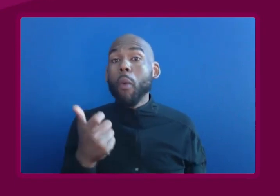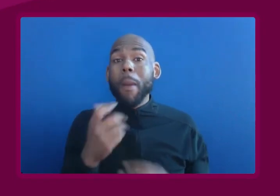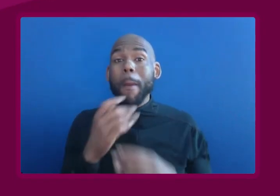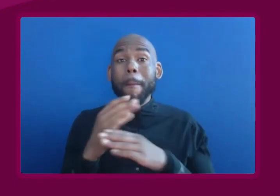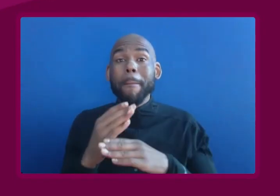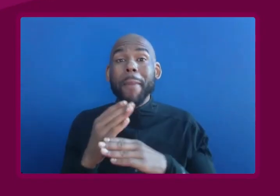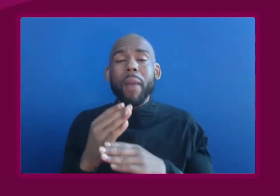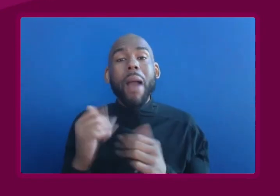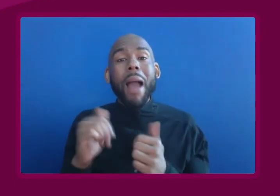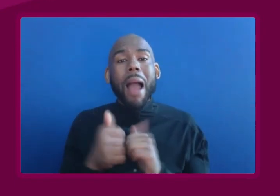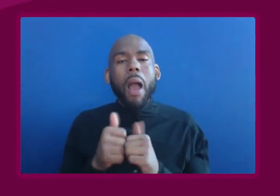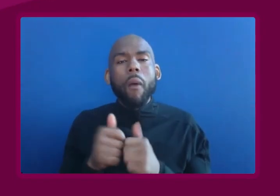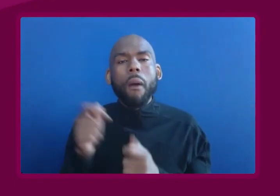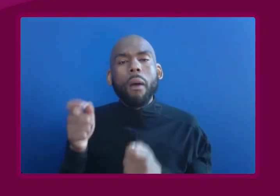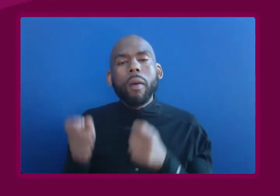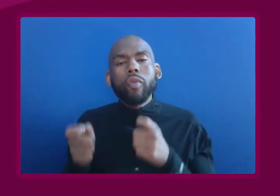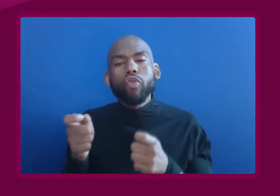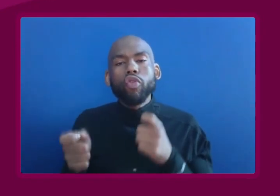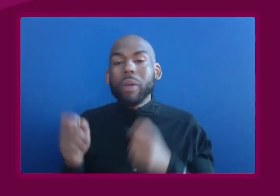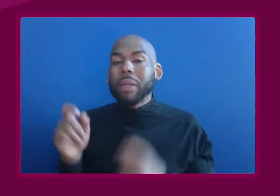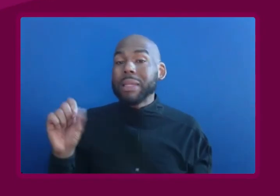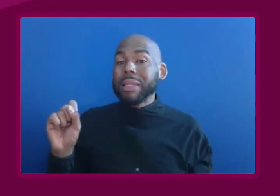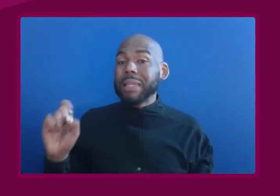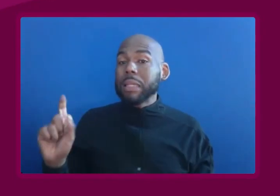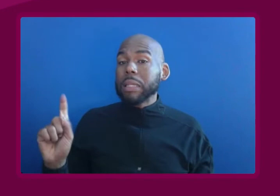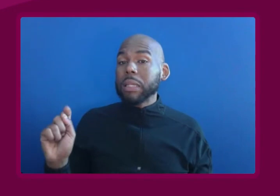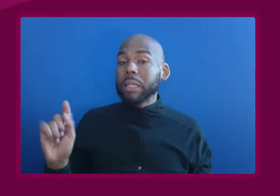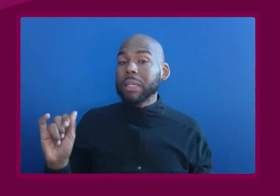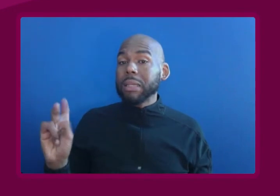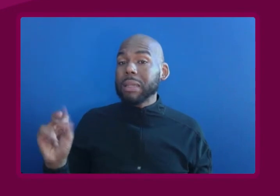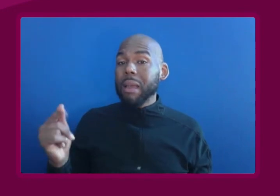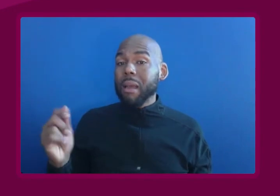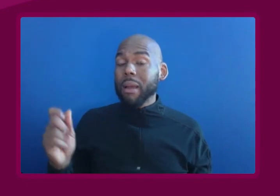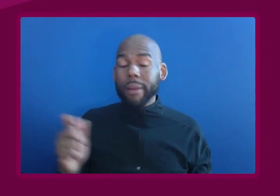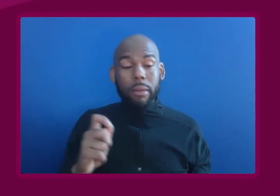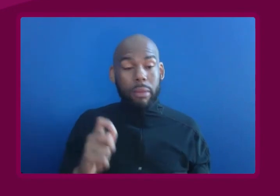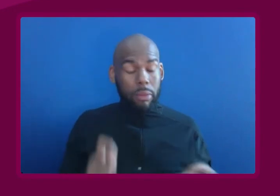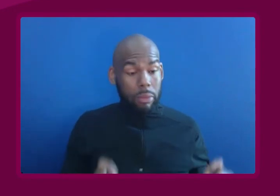settings so that way it was comfortable for her and she could access the information in